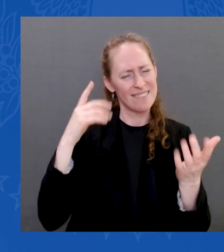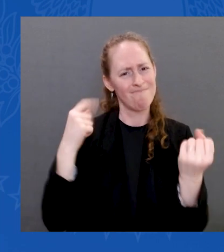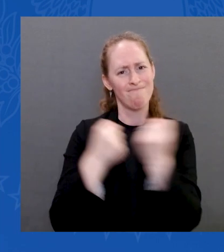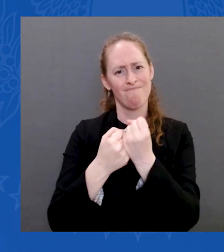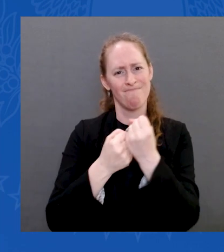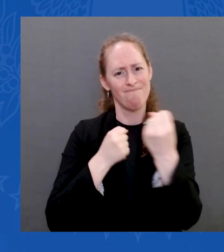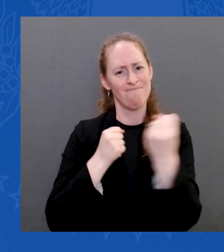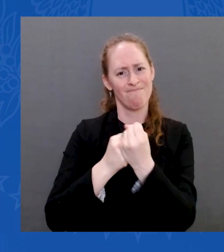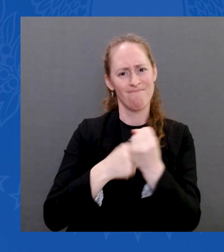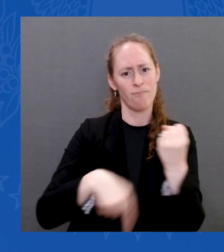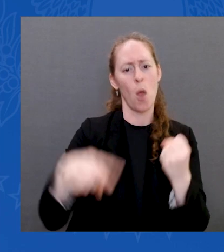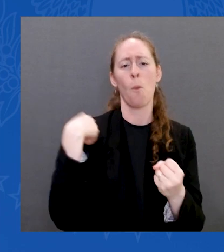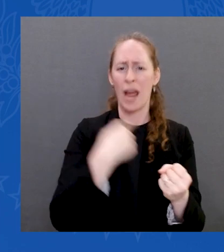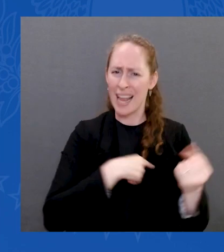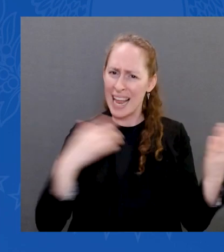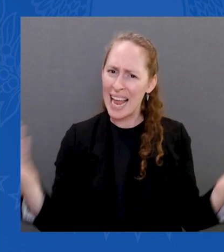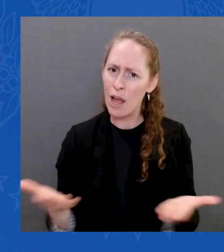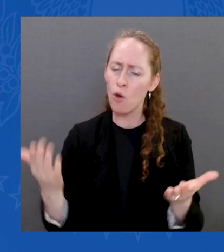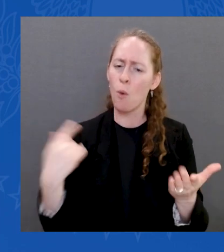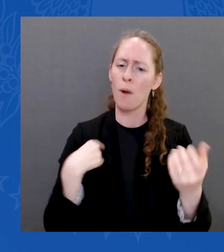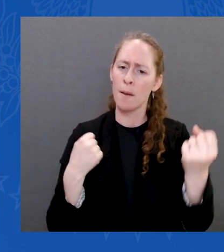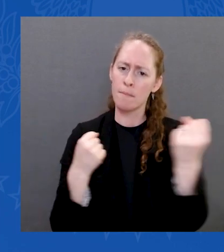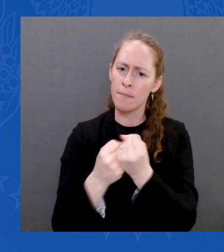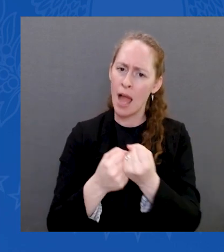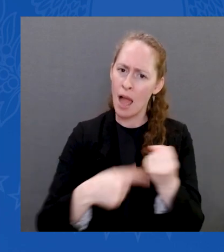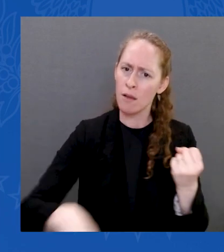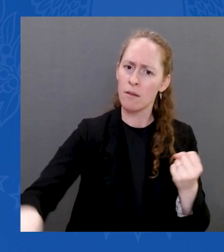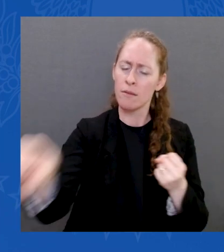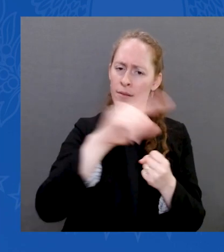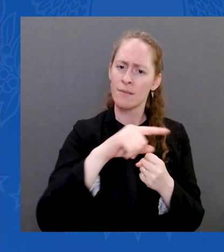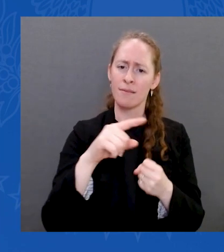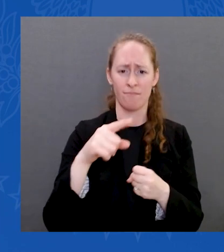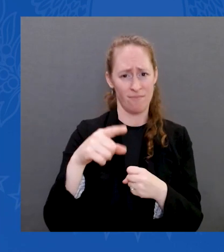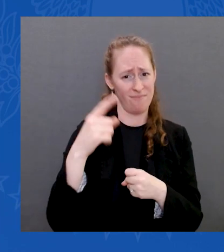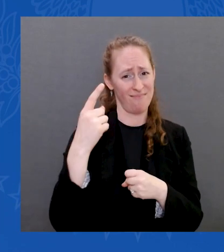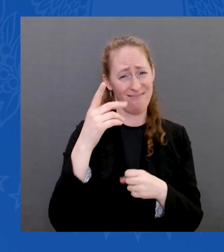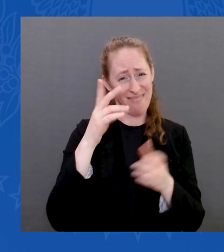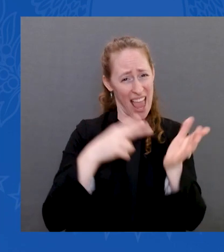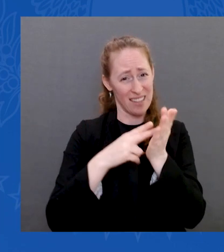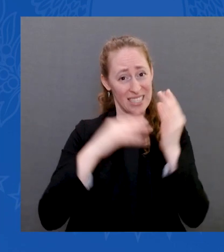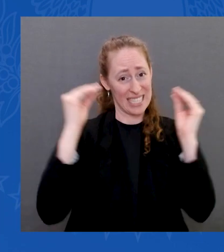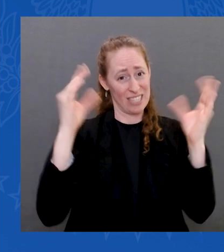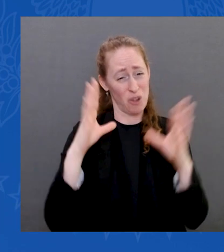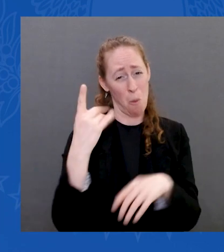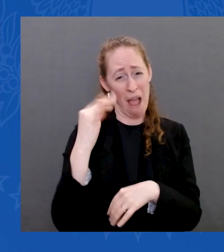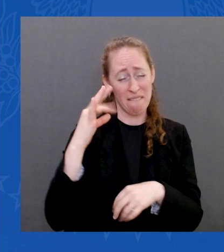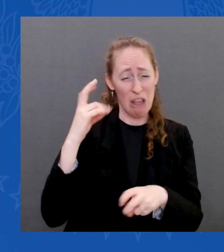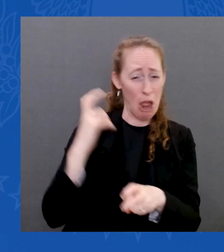Teaching is one of the hardest jobs in this country to be able to do it well, and one of the most important.